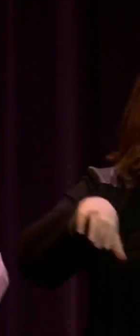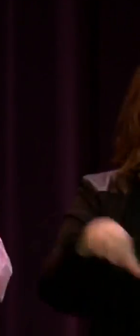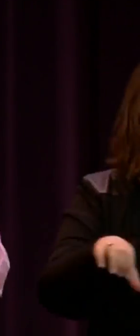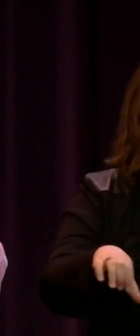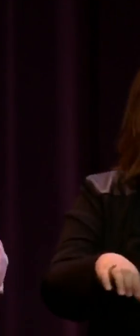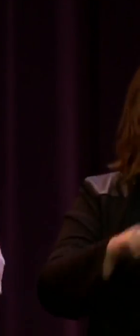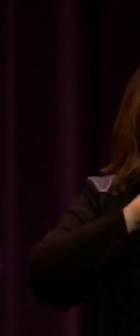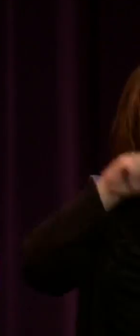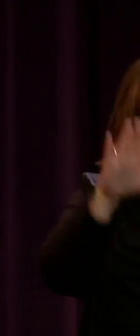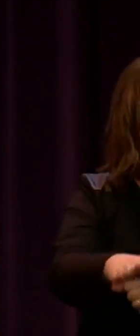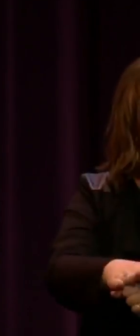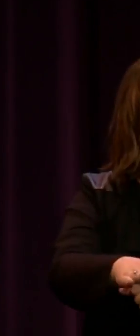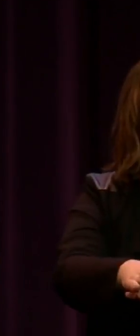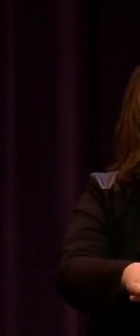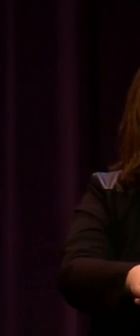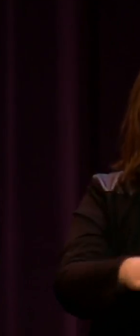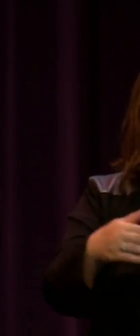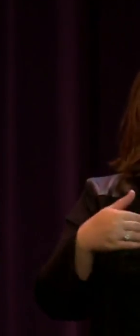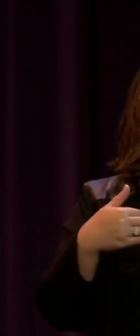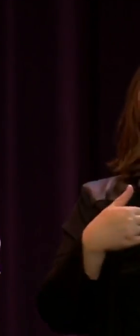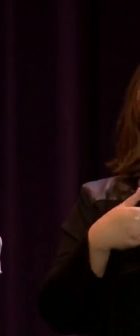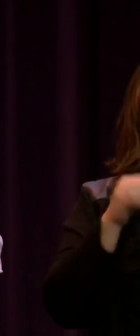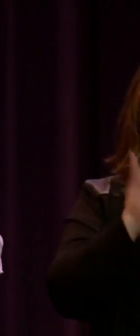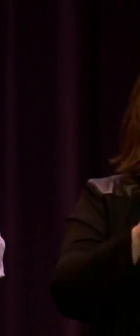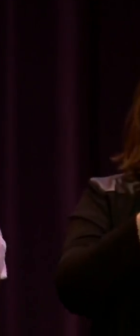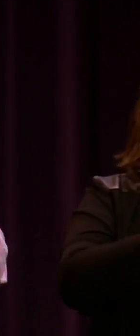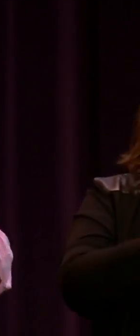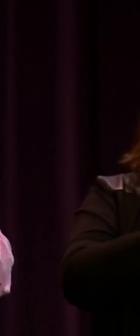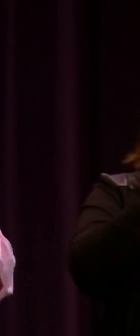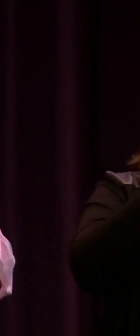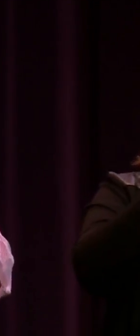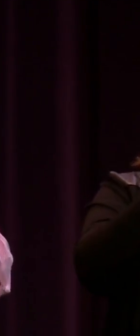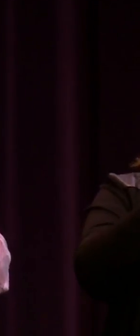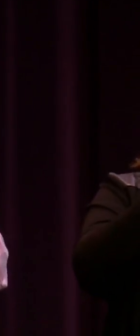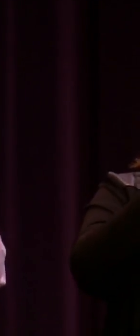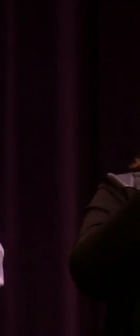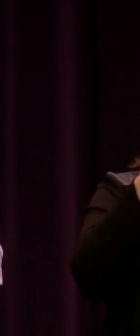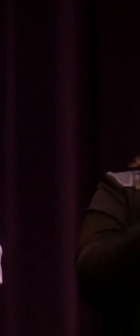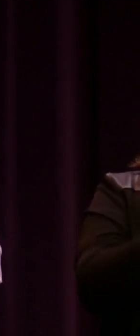WE GOT 153 VOTES. THE REQUIRED NUMBER, TALKING